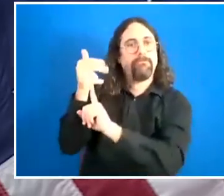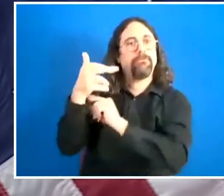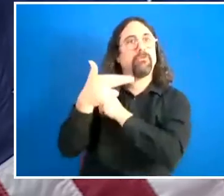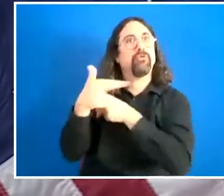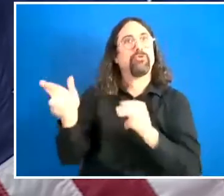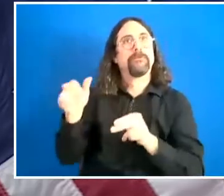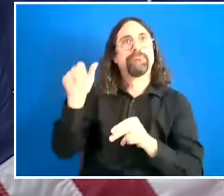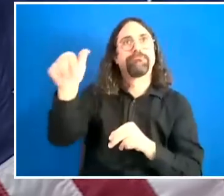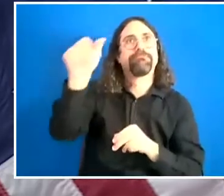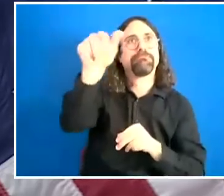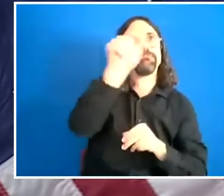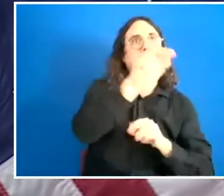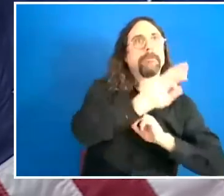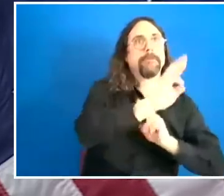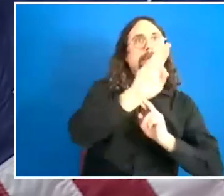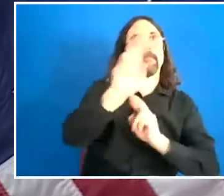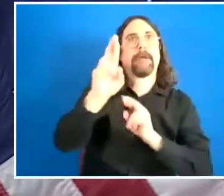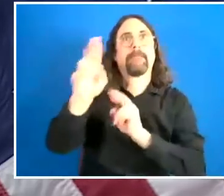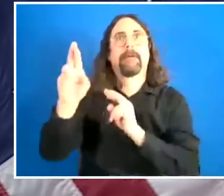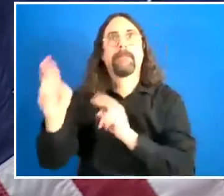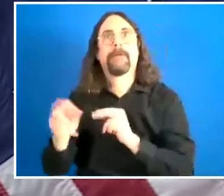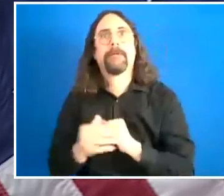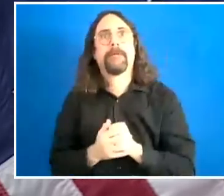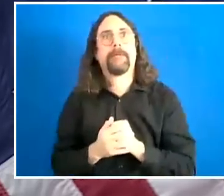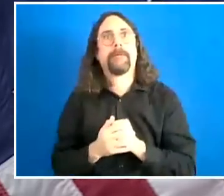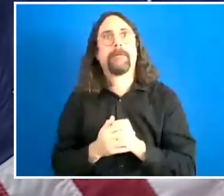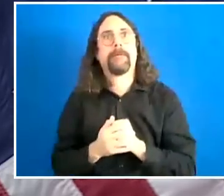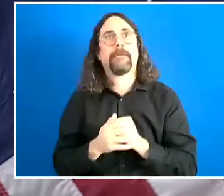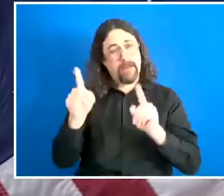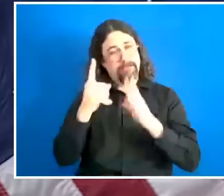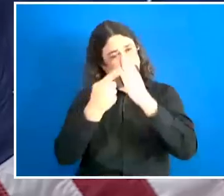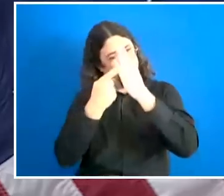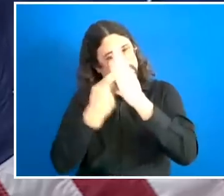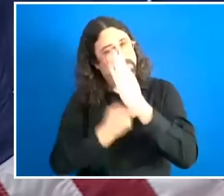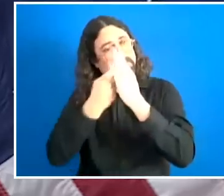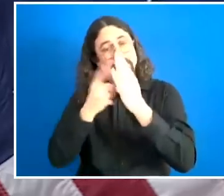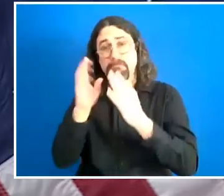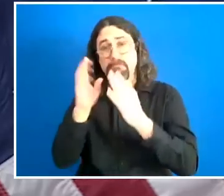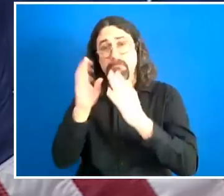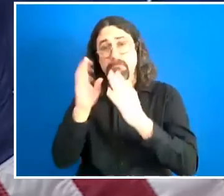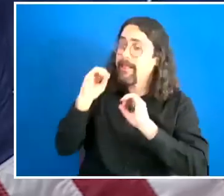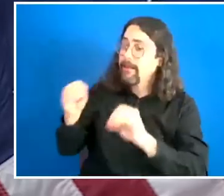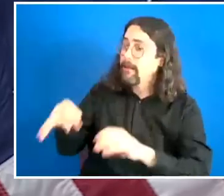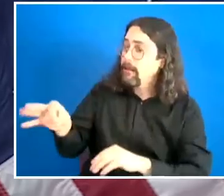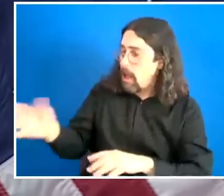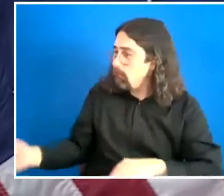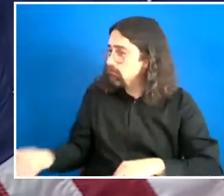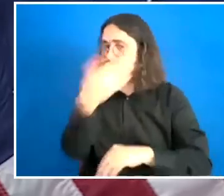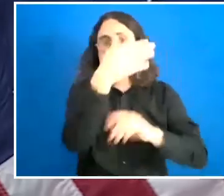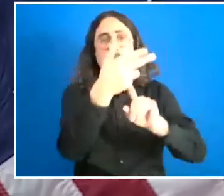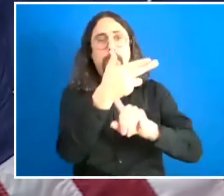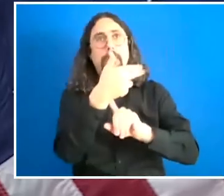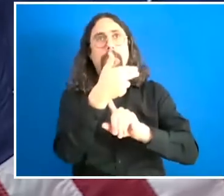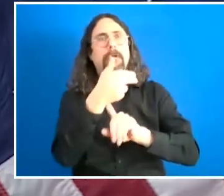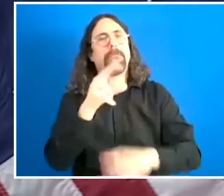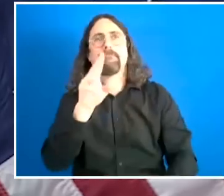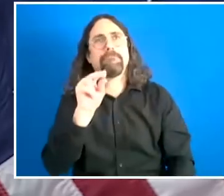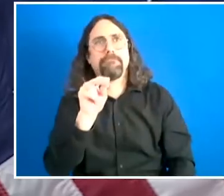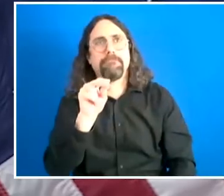THE MEDICAL NEEDS OF FOLKS, HET SOCIAL DISTANCING NEEDS AND WHAT'S GOING TO KEEP PEOPLE SAFE THE BEST .